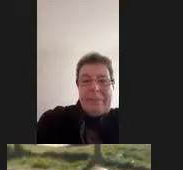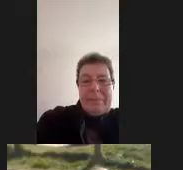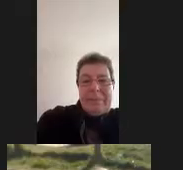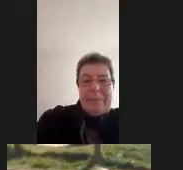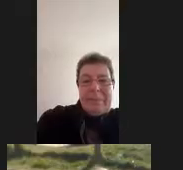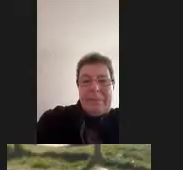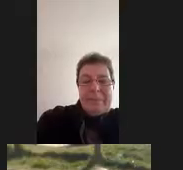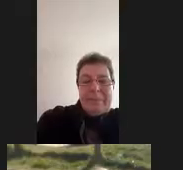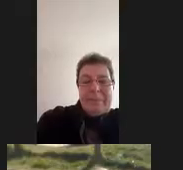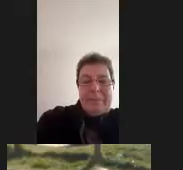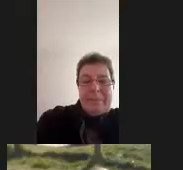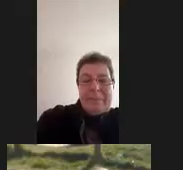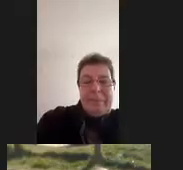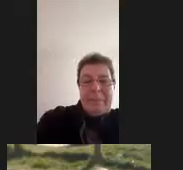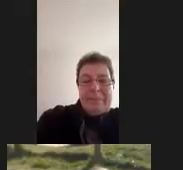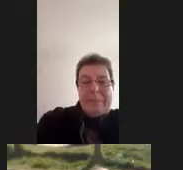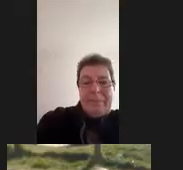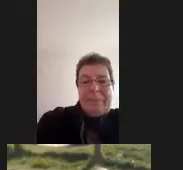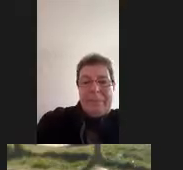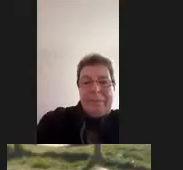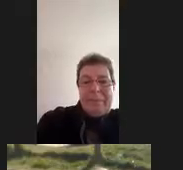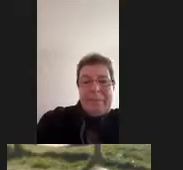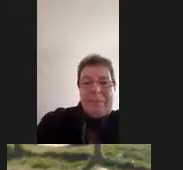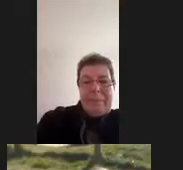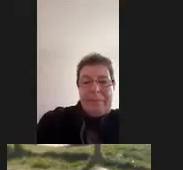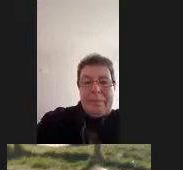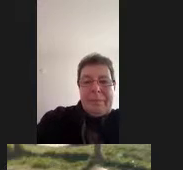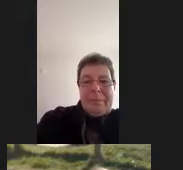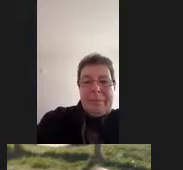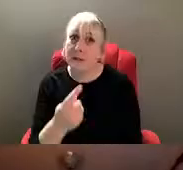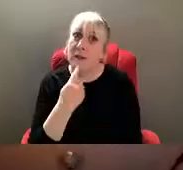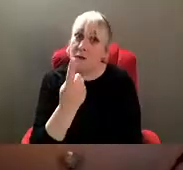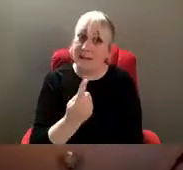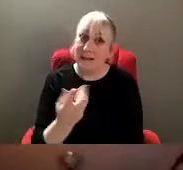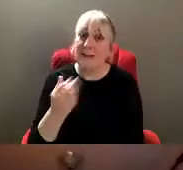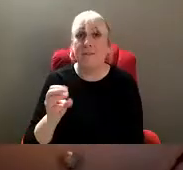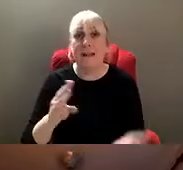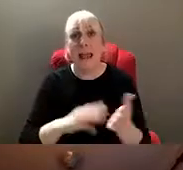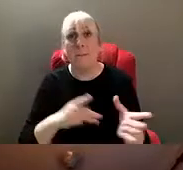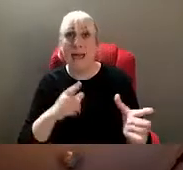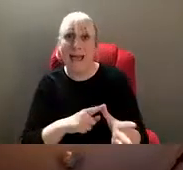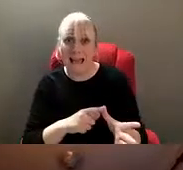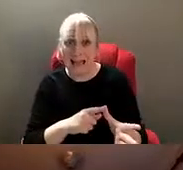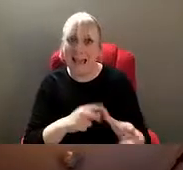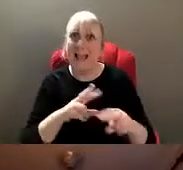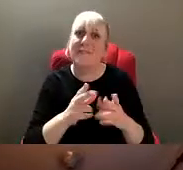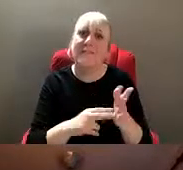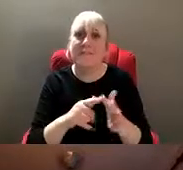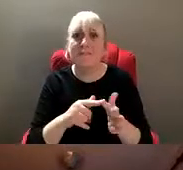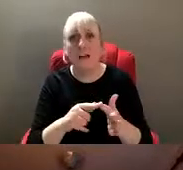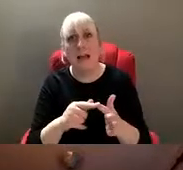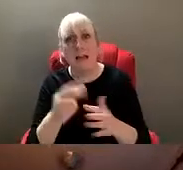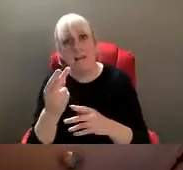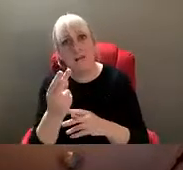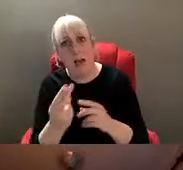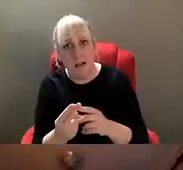okay uh she holds an mpma fine art degree in sculpture from the royal college